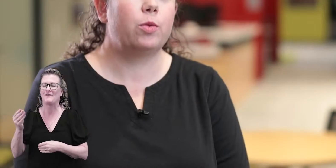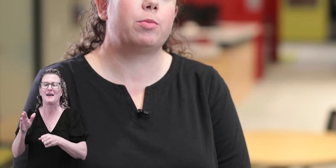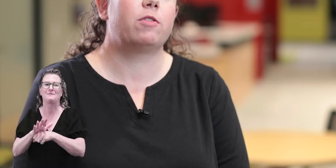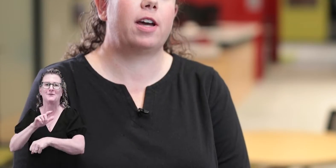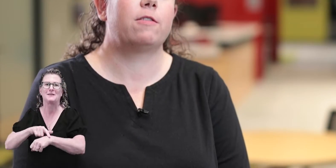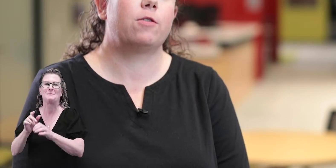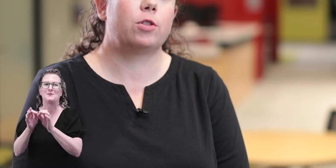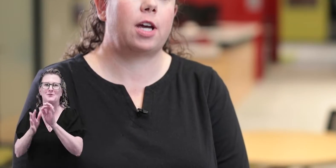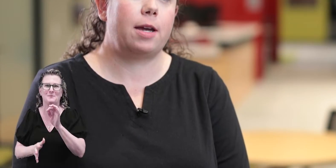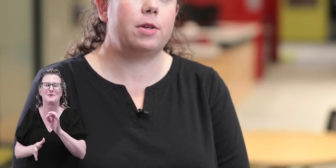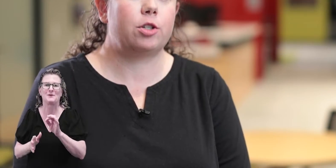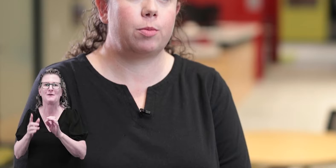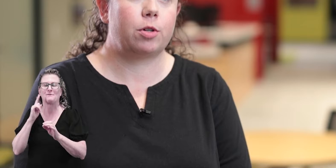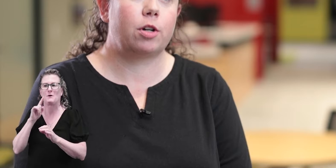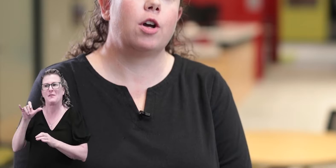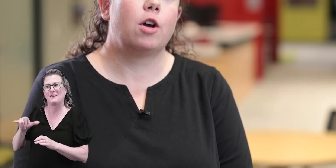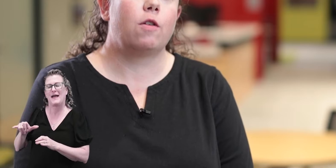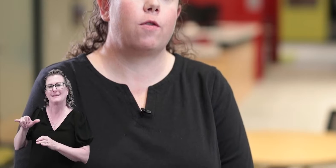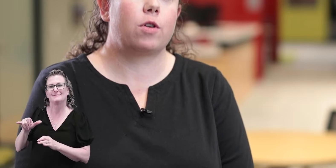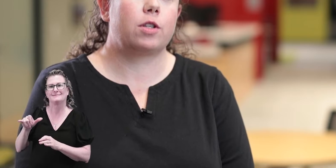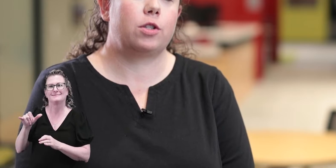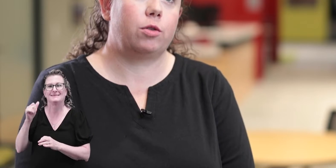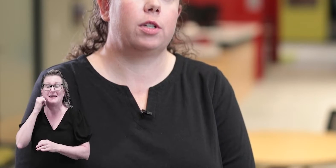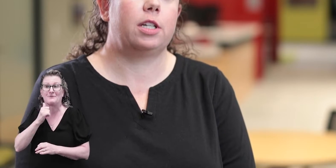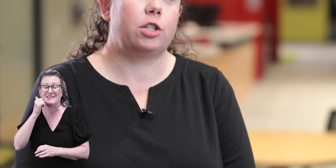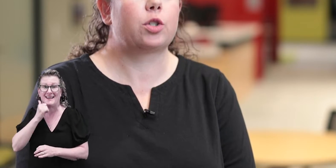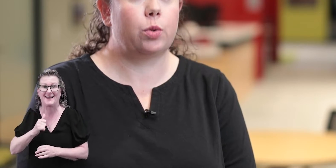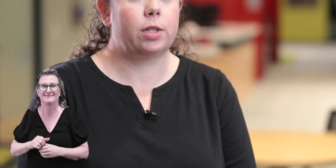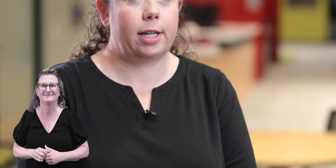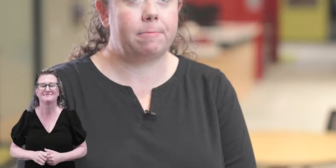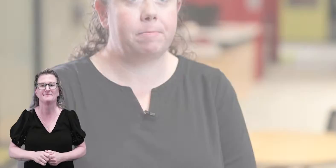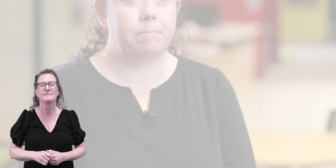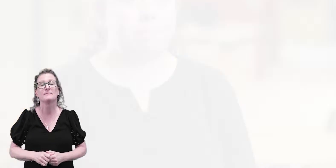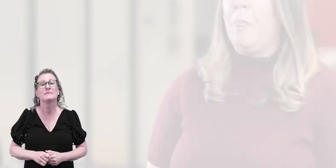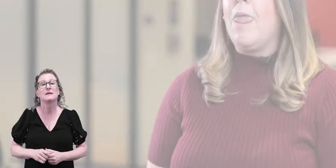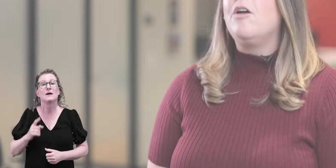we provide a full-time interpreter for the student each school day.